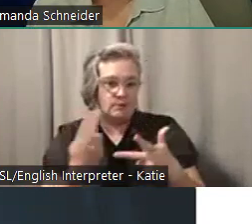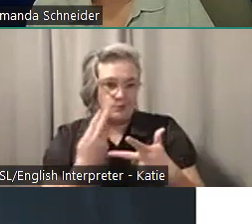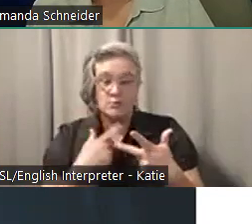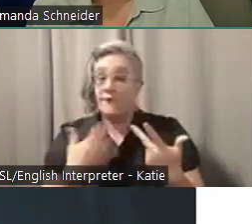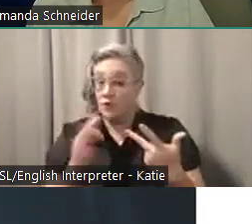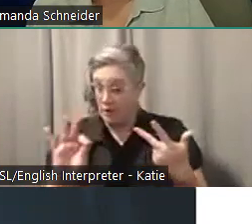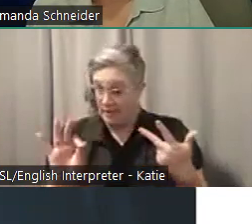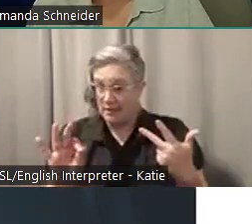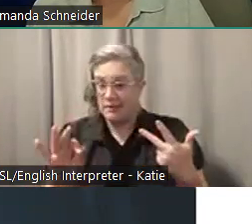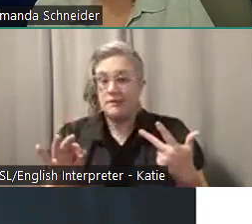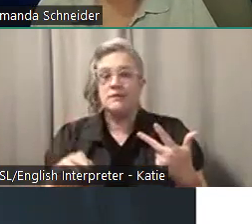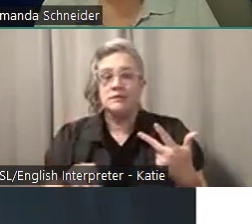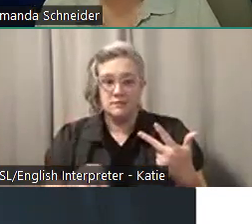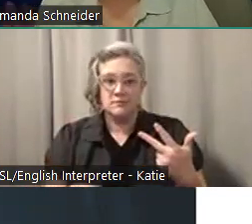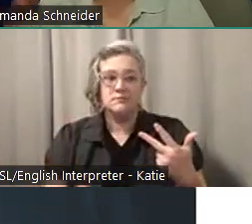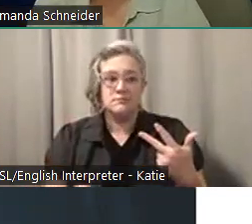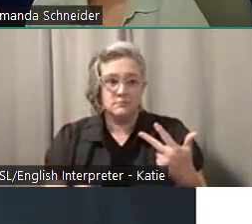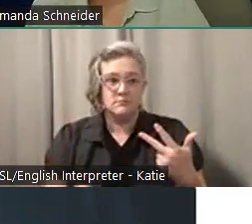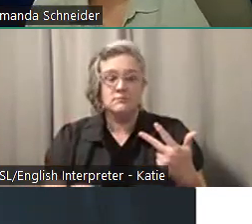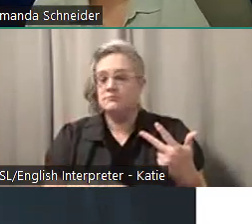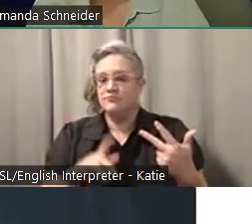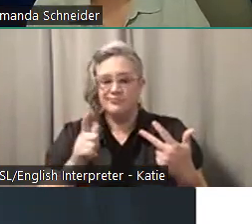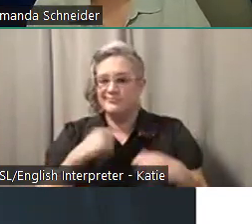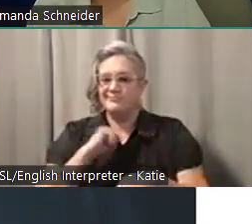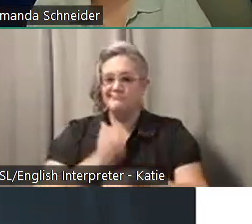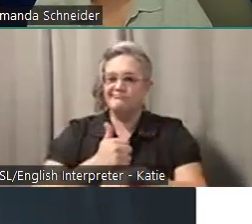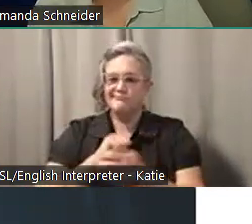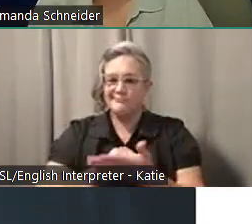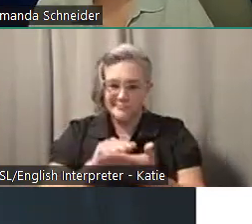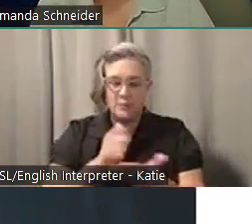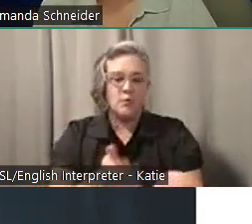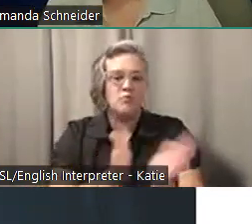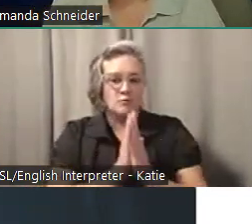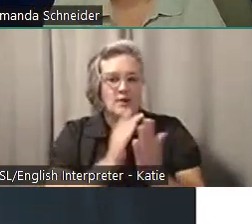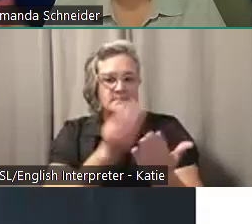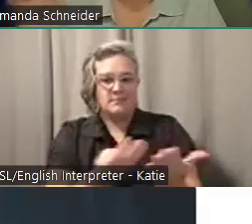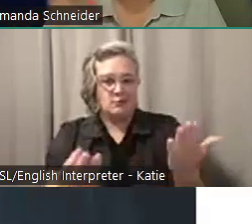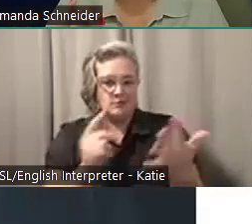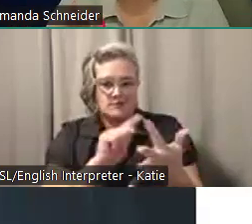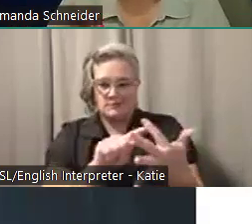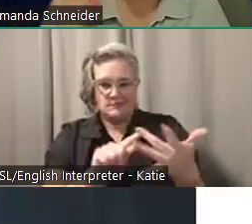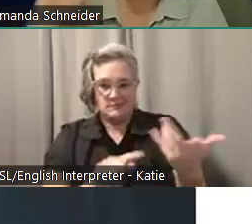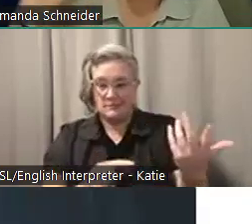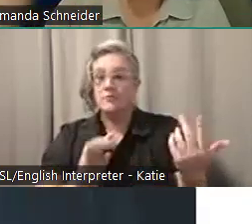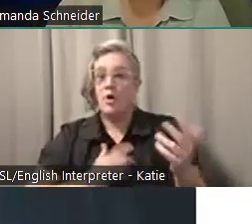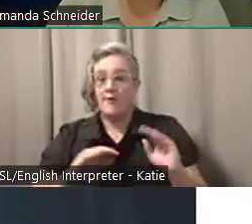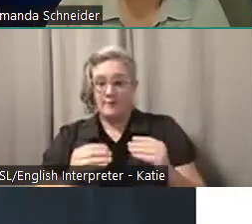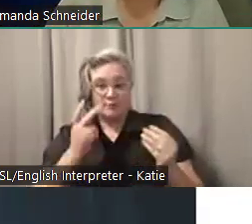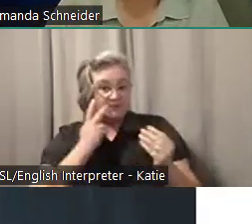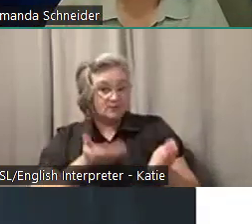free, um, to create an account and then request materials. In our office will take your request, mail,